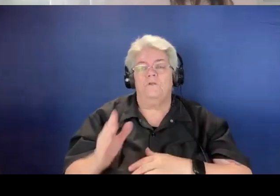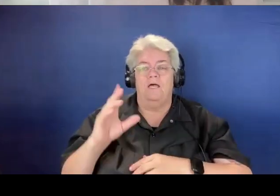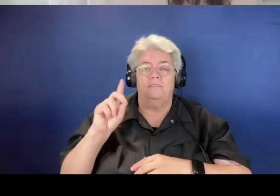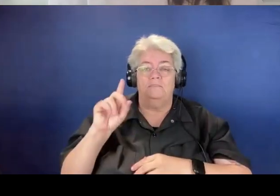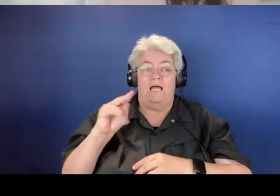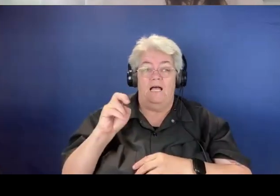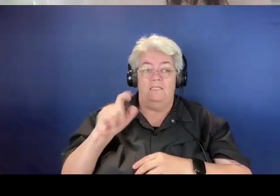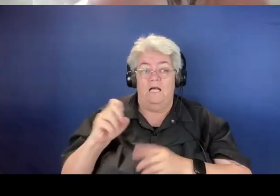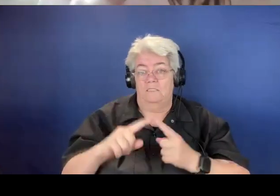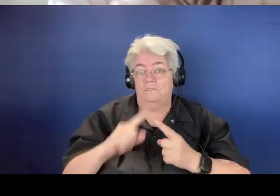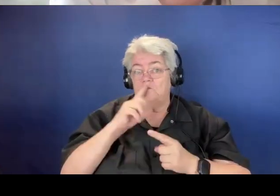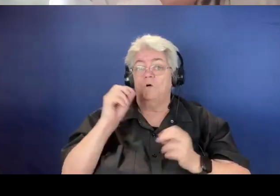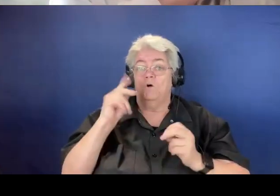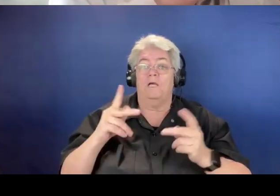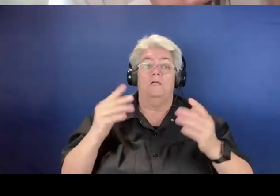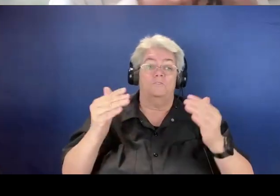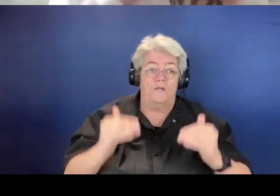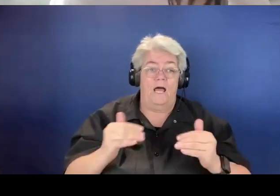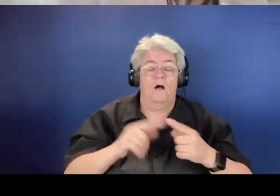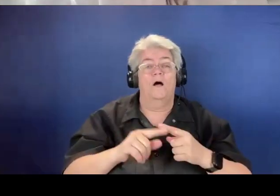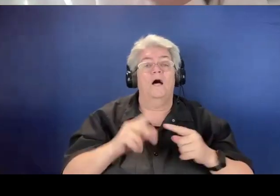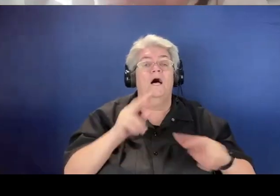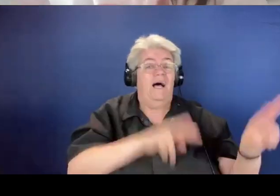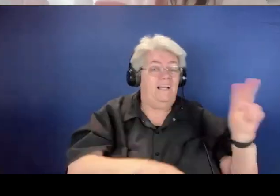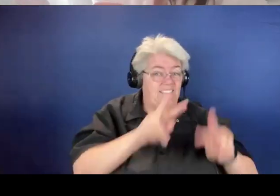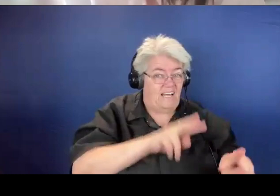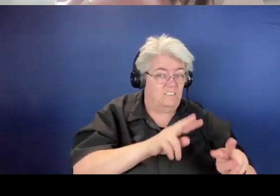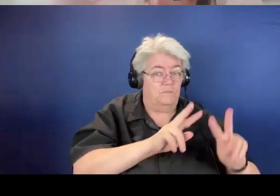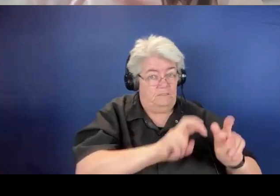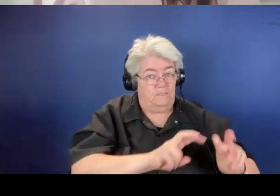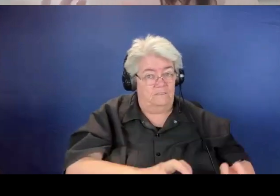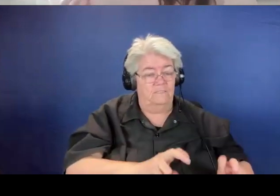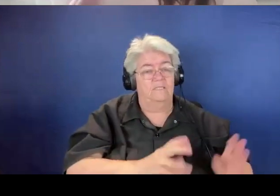So now we're going to move from assessment into strategies for working